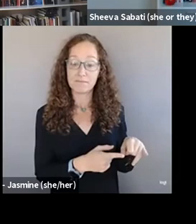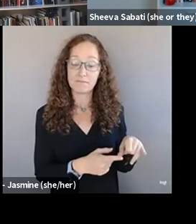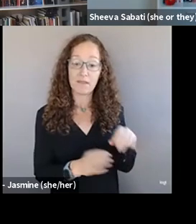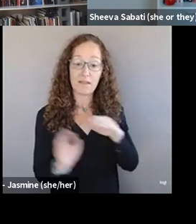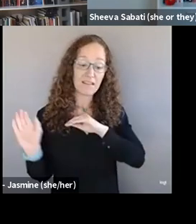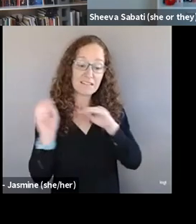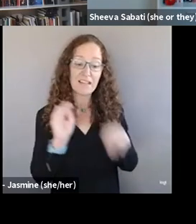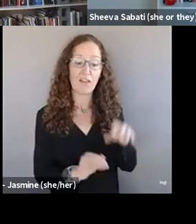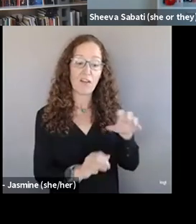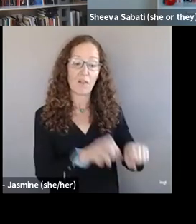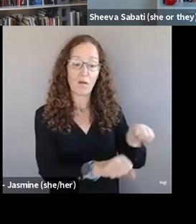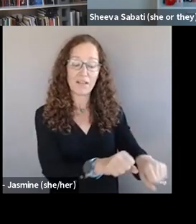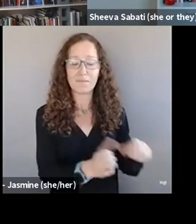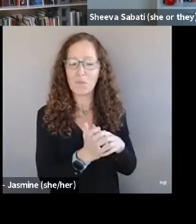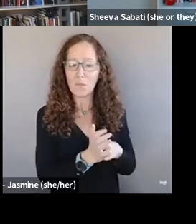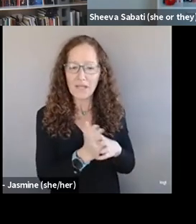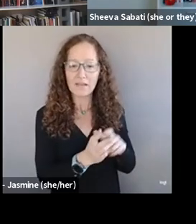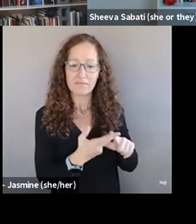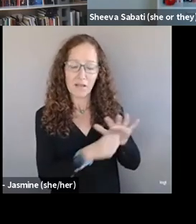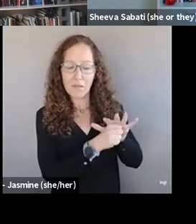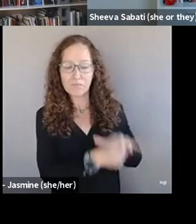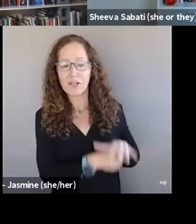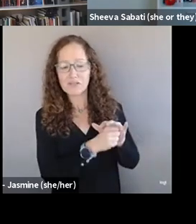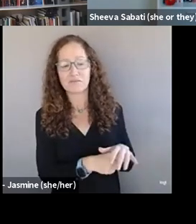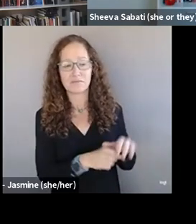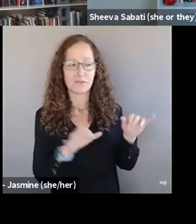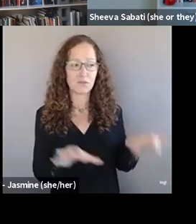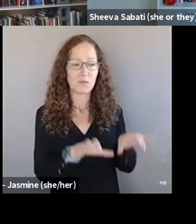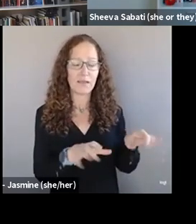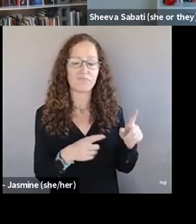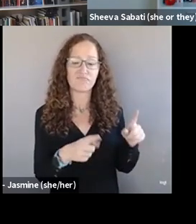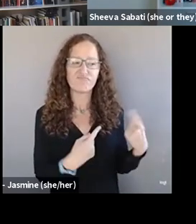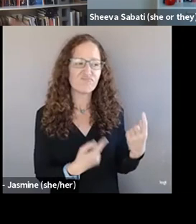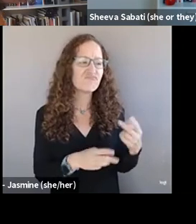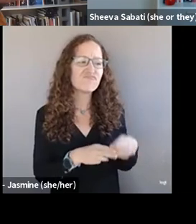playing the same chess game for just 100 some odd years, when